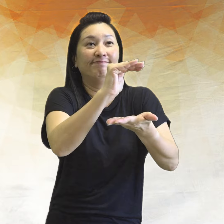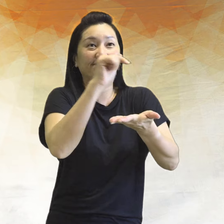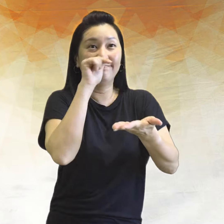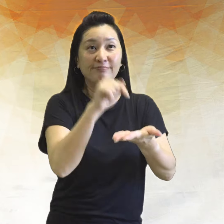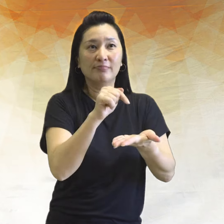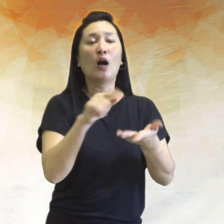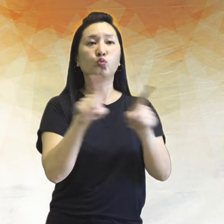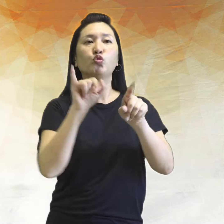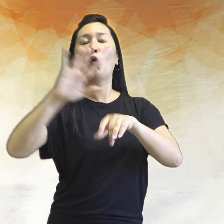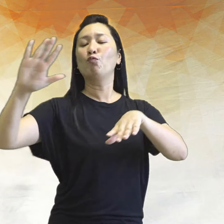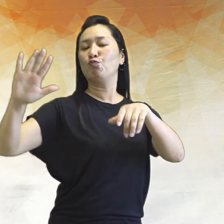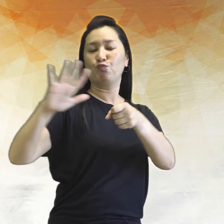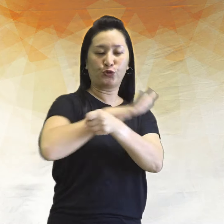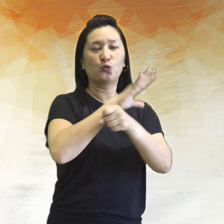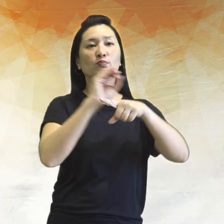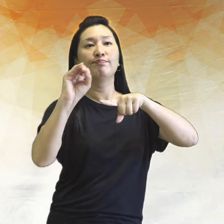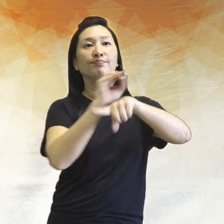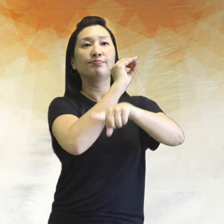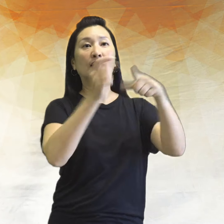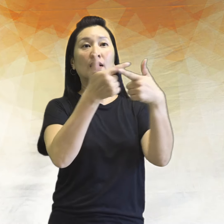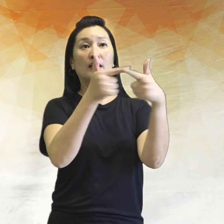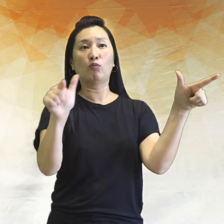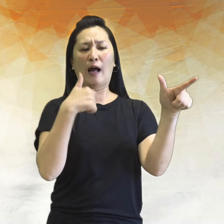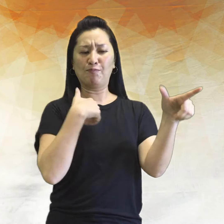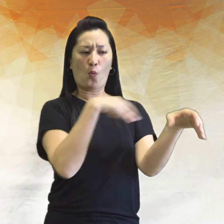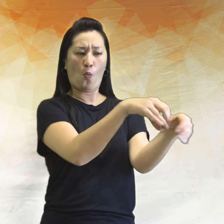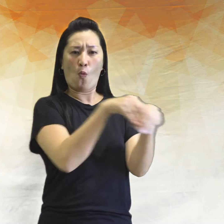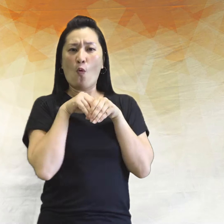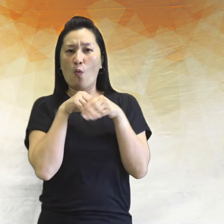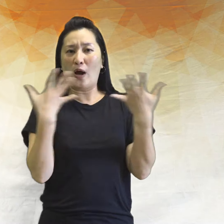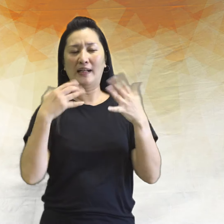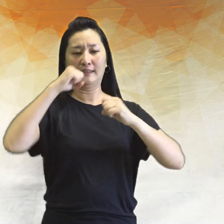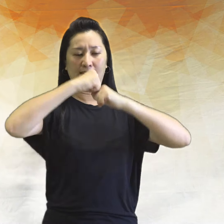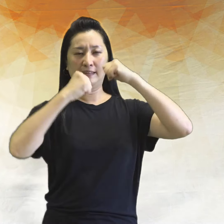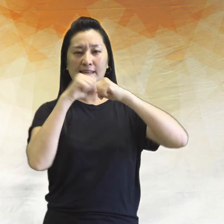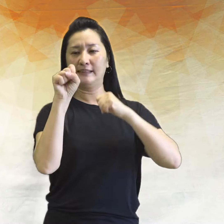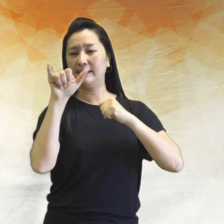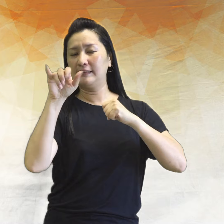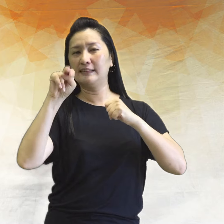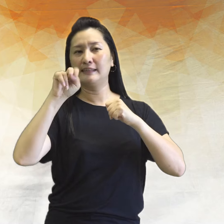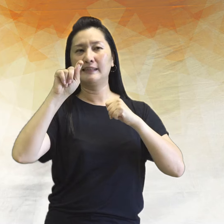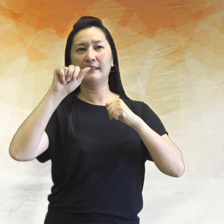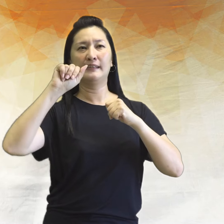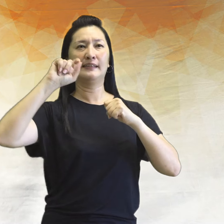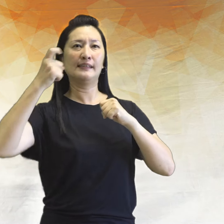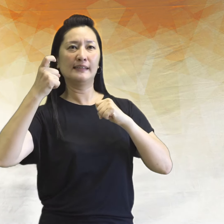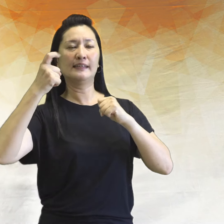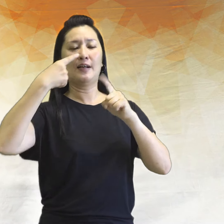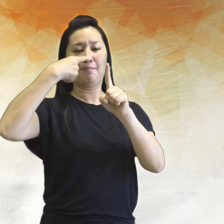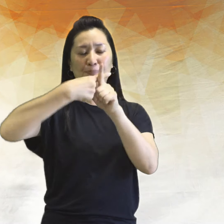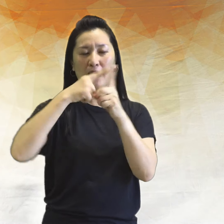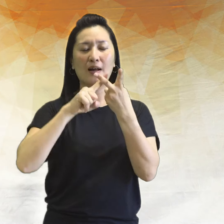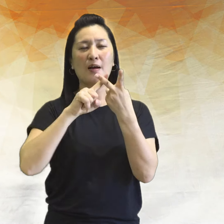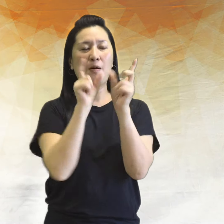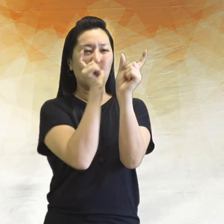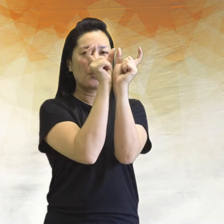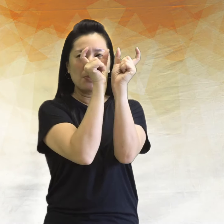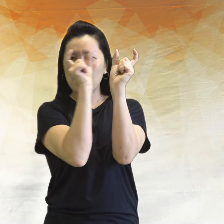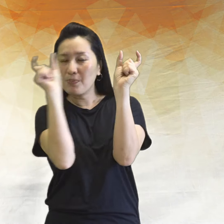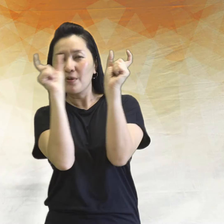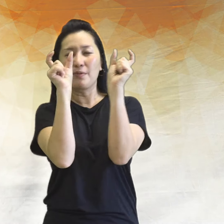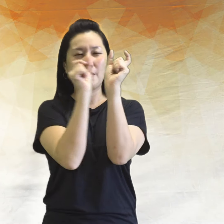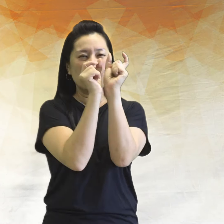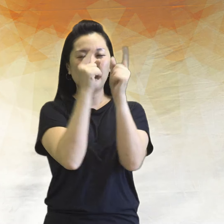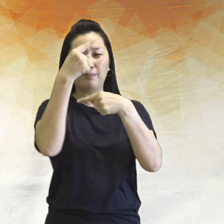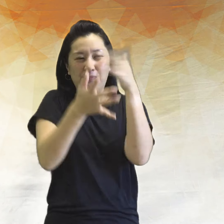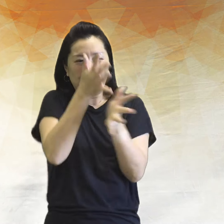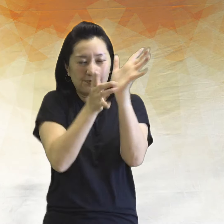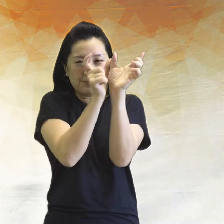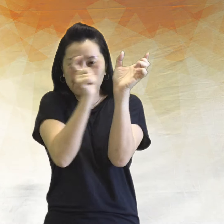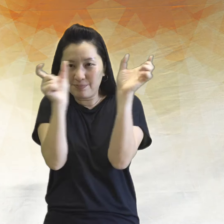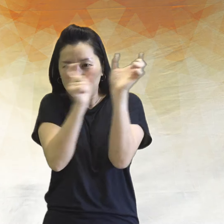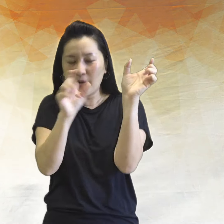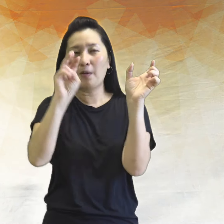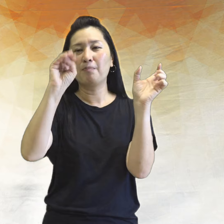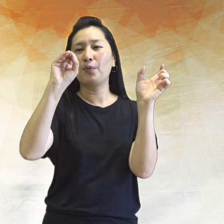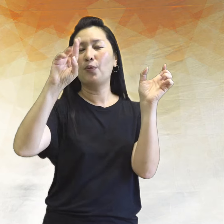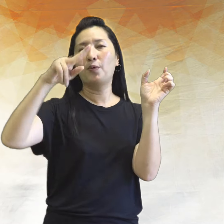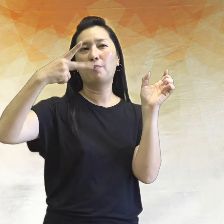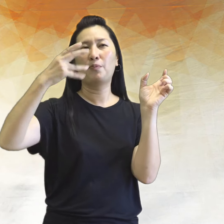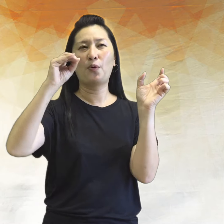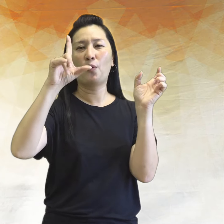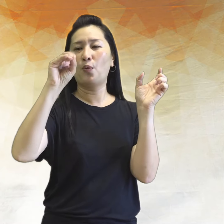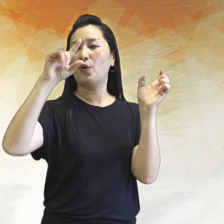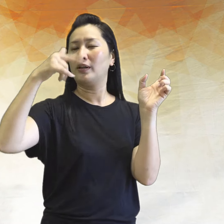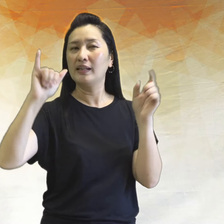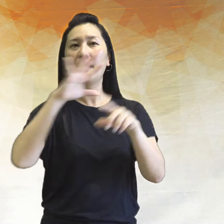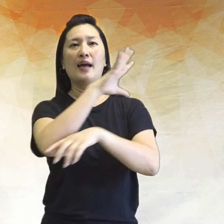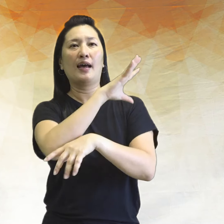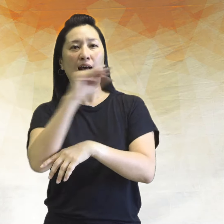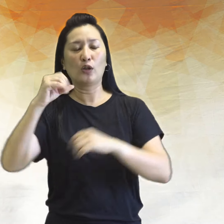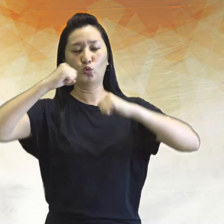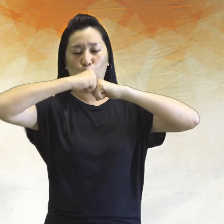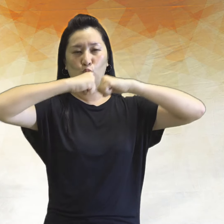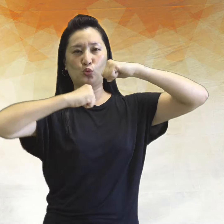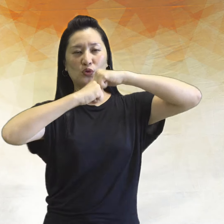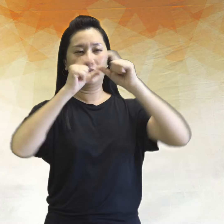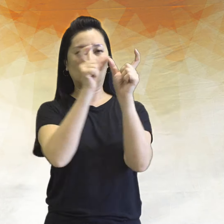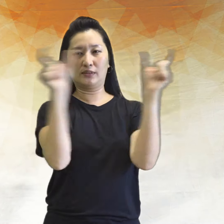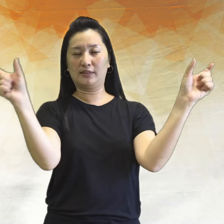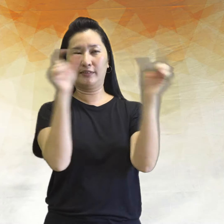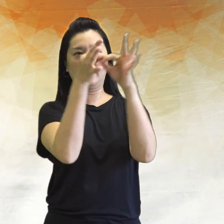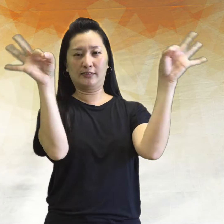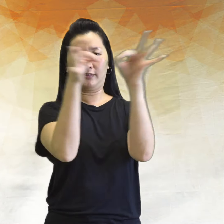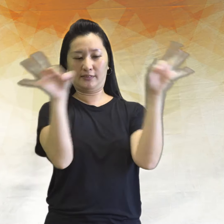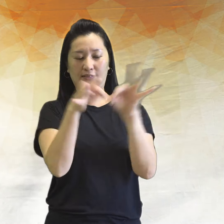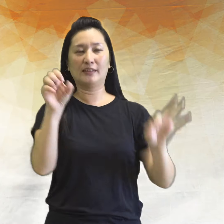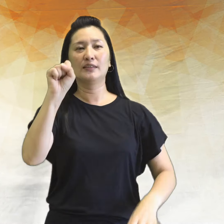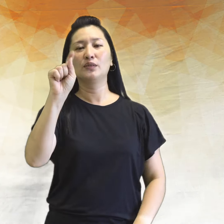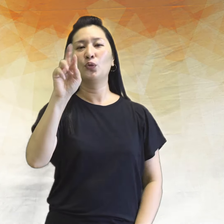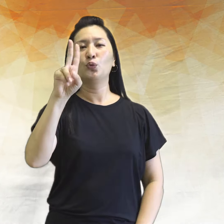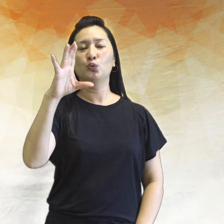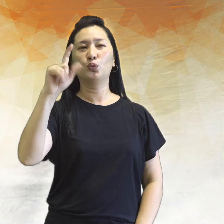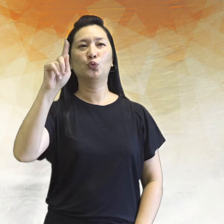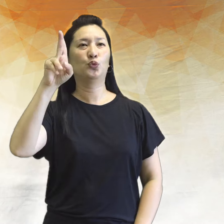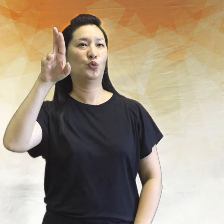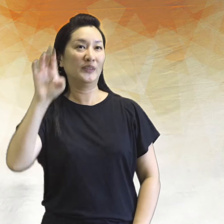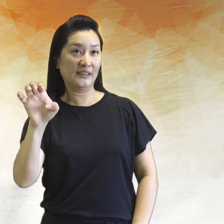It is a fully operating language with its own syntax, morphology and structure.